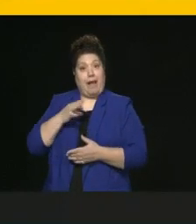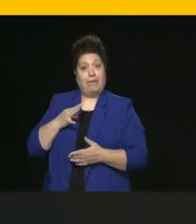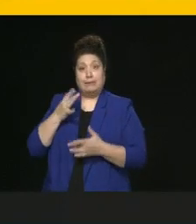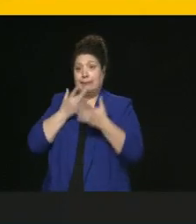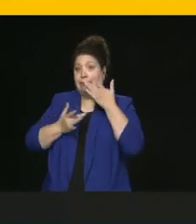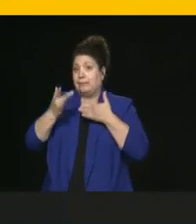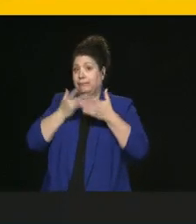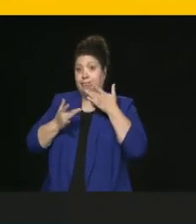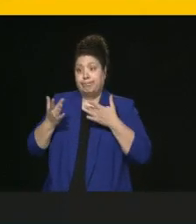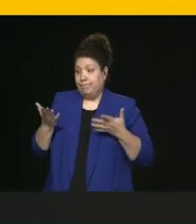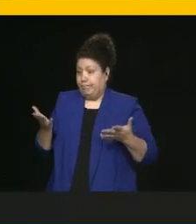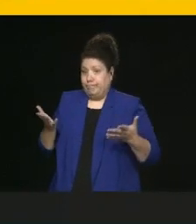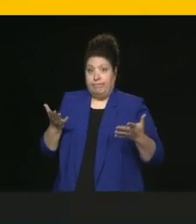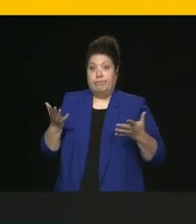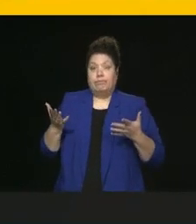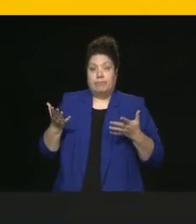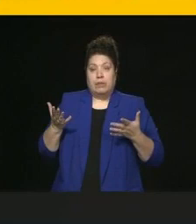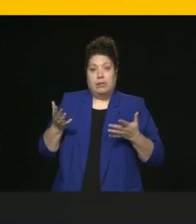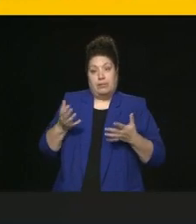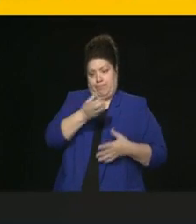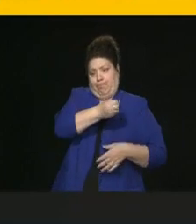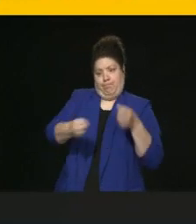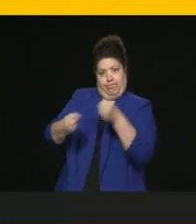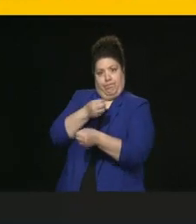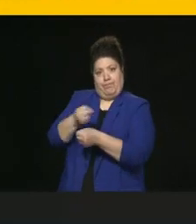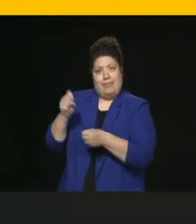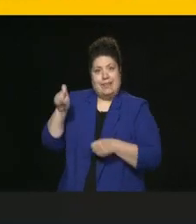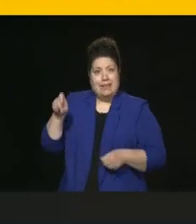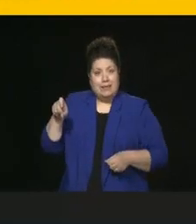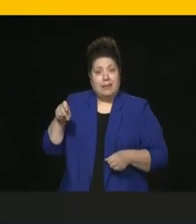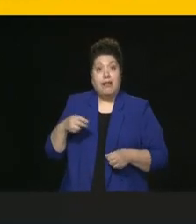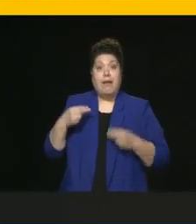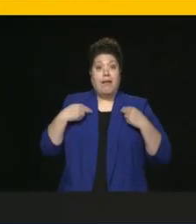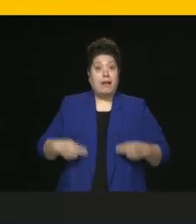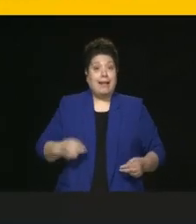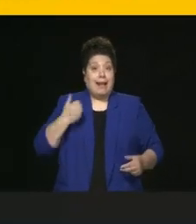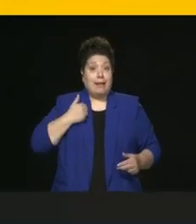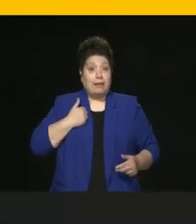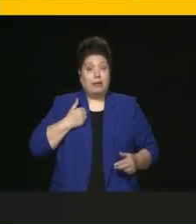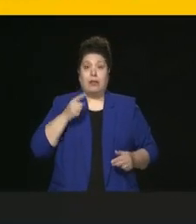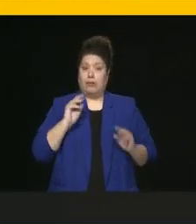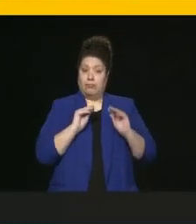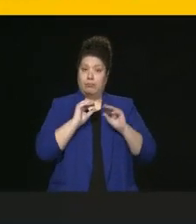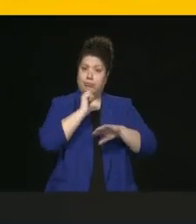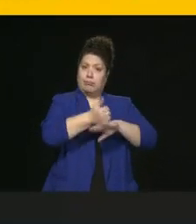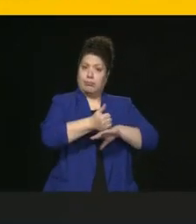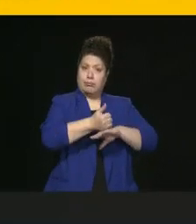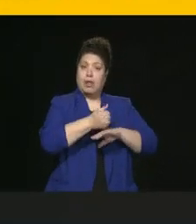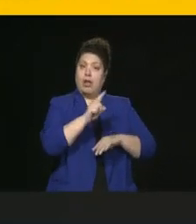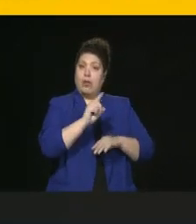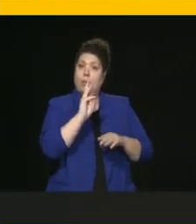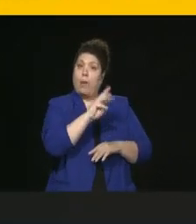CRUNCH THEY'RE FACING RIGHT NOW. SO HEALTH CANADA HAS --S I THINK